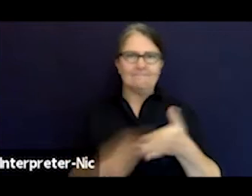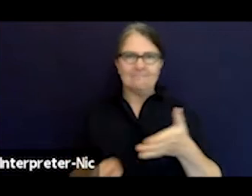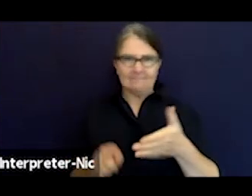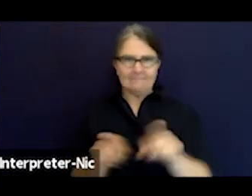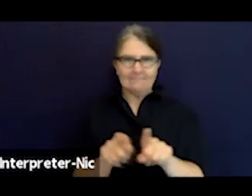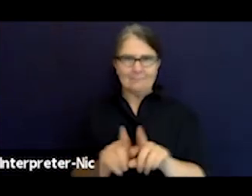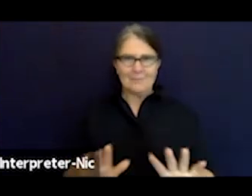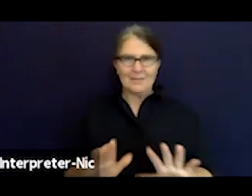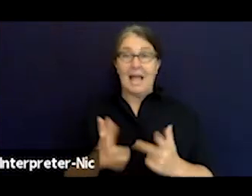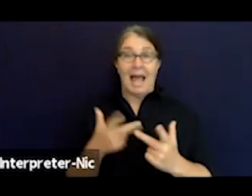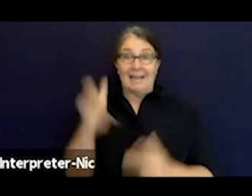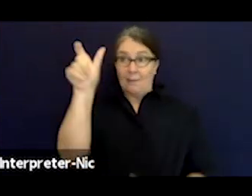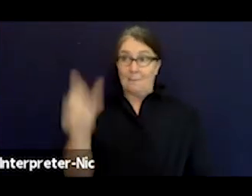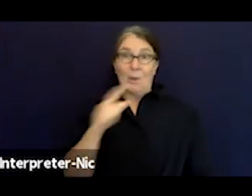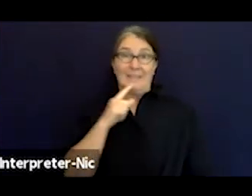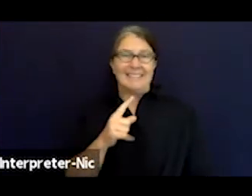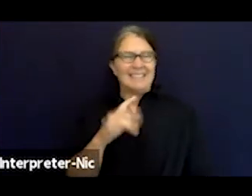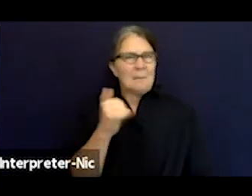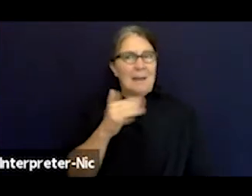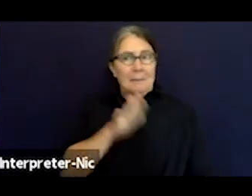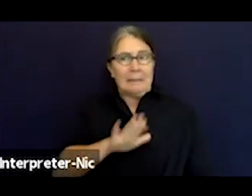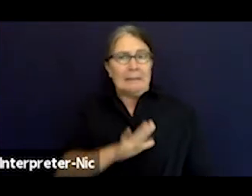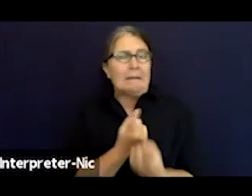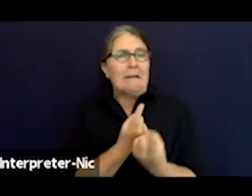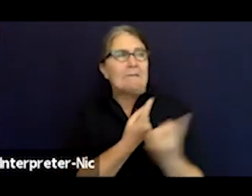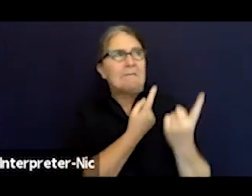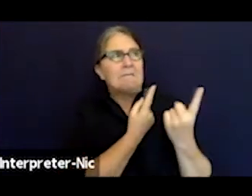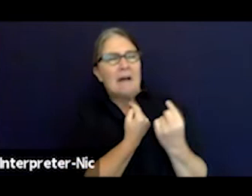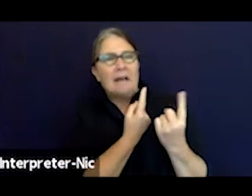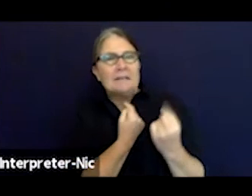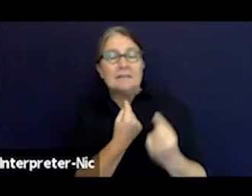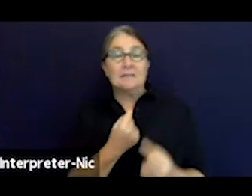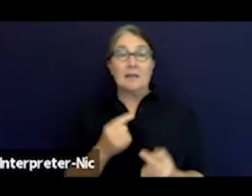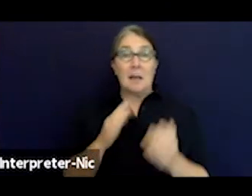Kate says, "I may need advice on this.” And Marnie says, “All of the above responses at